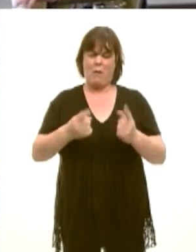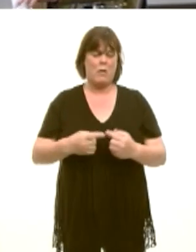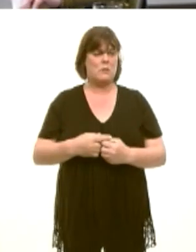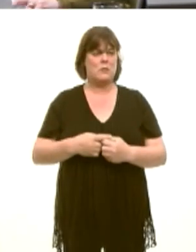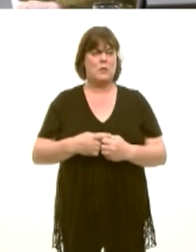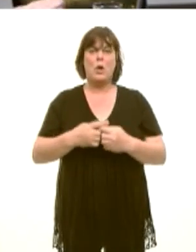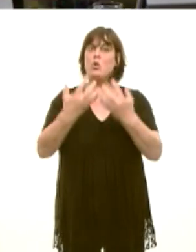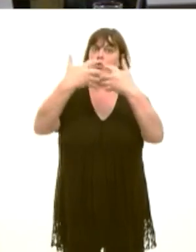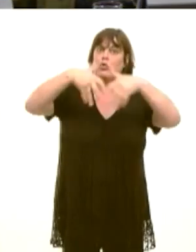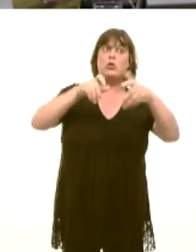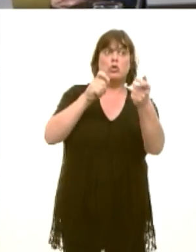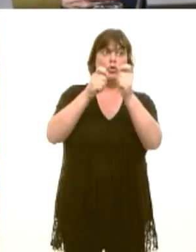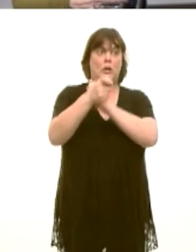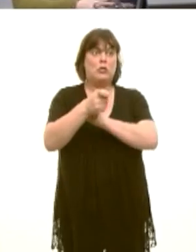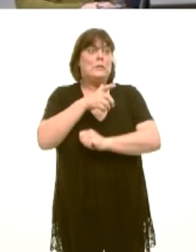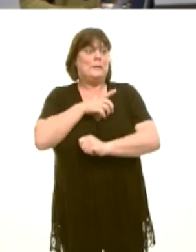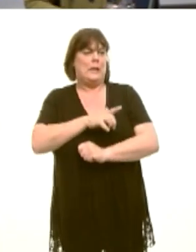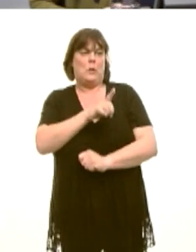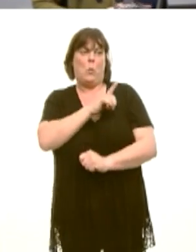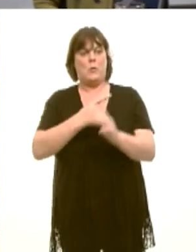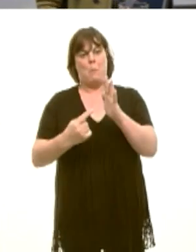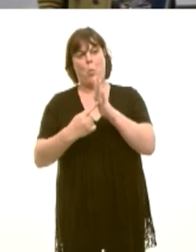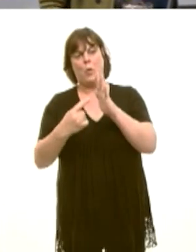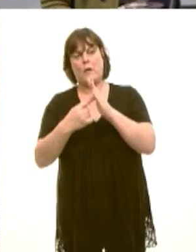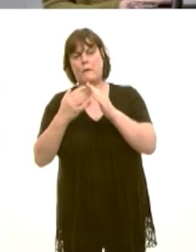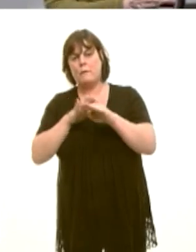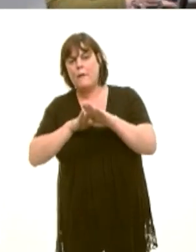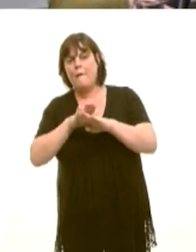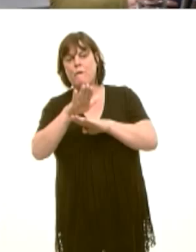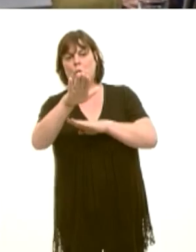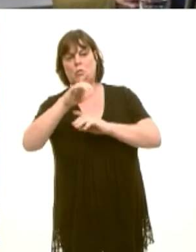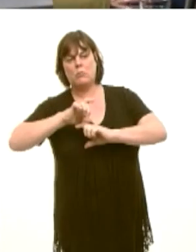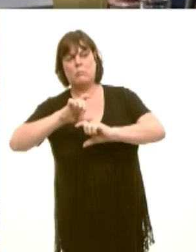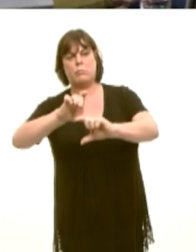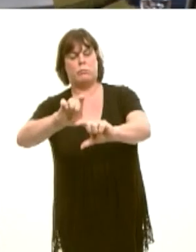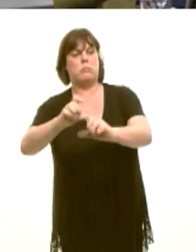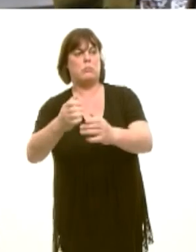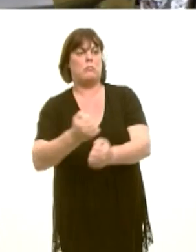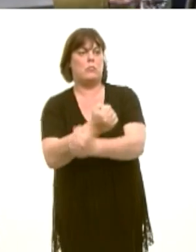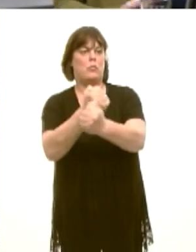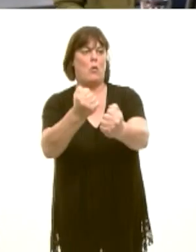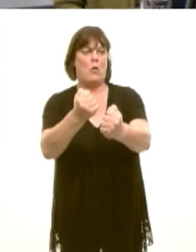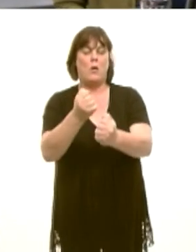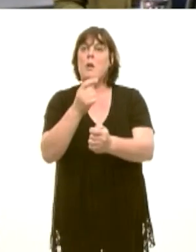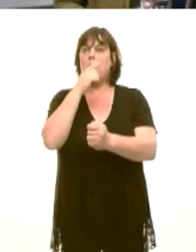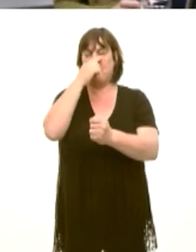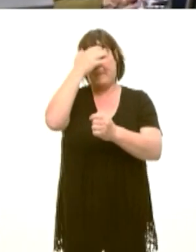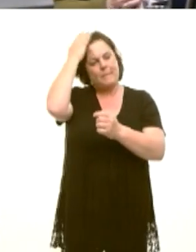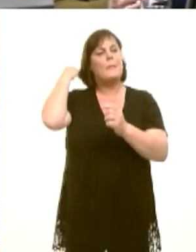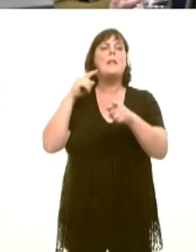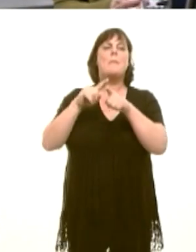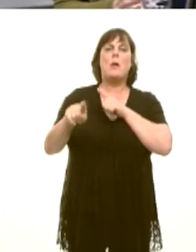structure in order to secure a futureóI say that purposelyóa future for the United Kingdom.